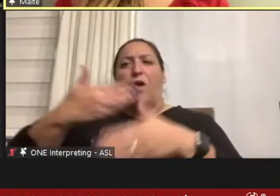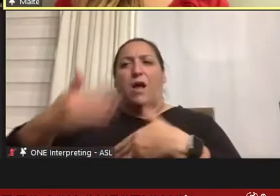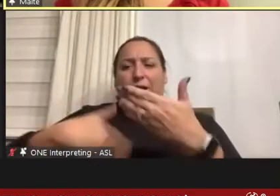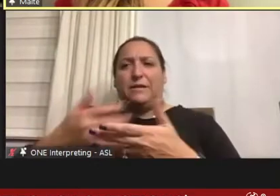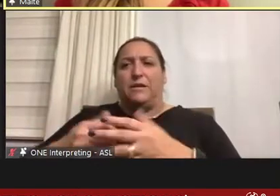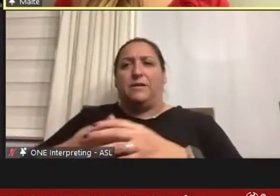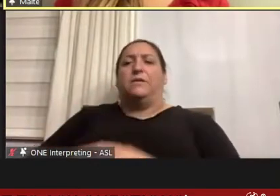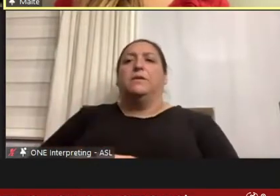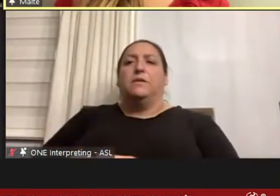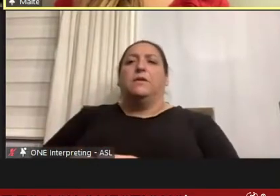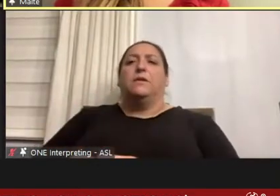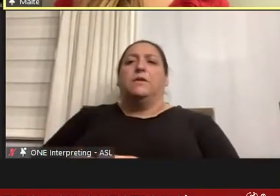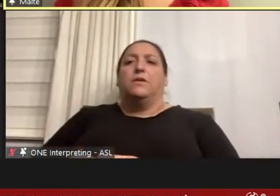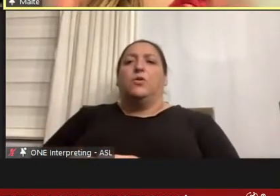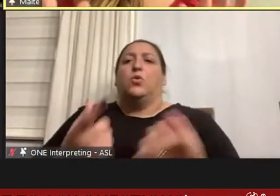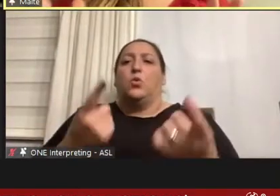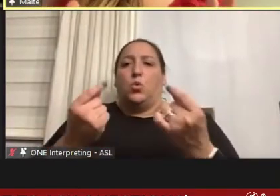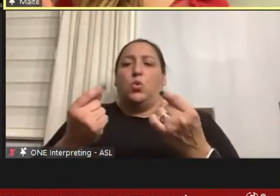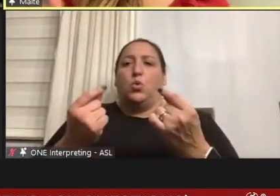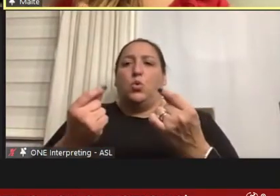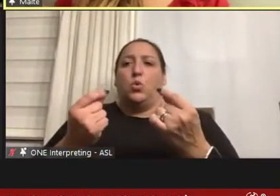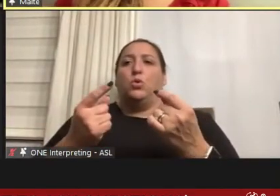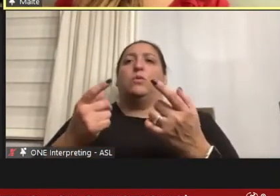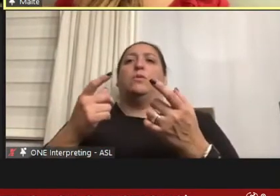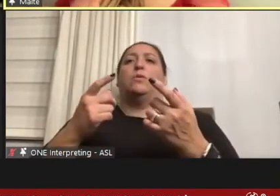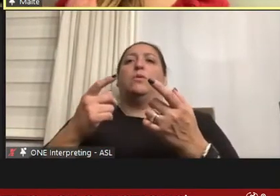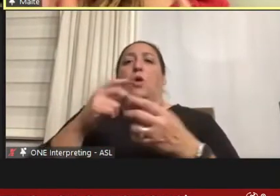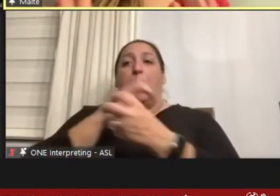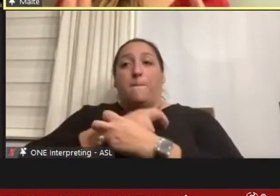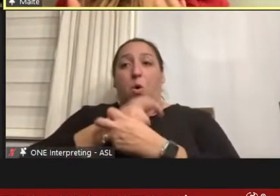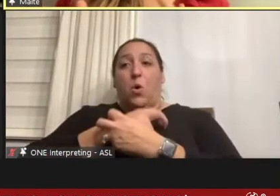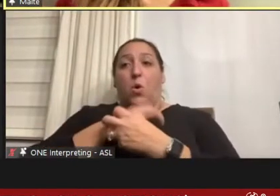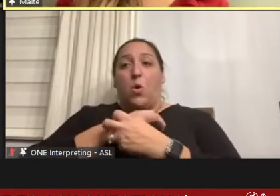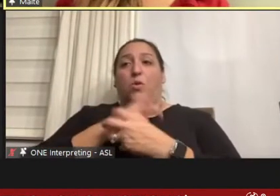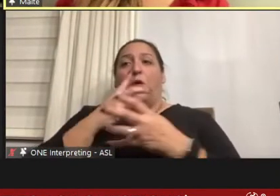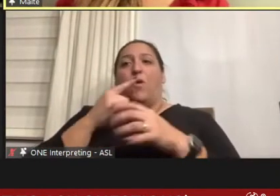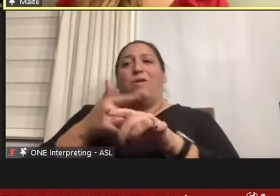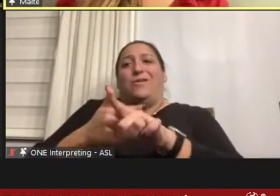and what they do is they take the bone that they want to lengthen or correct the alignment on the